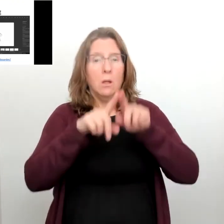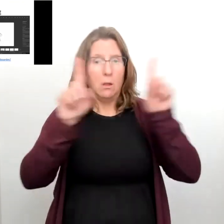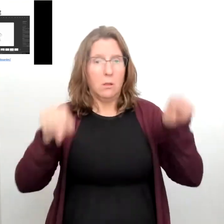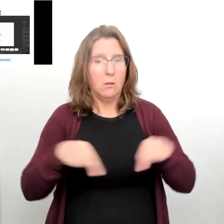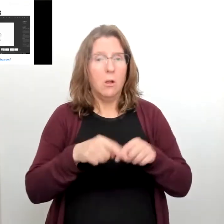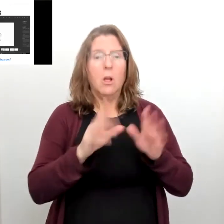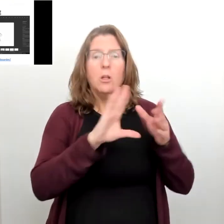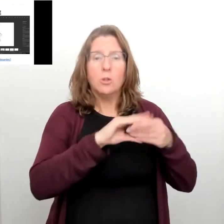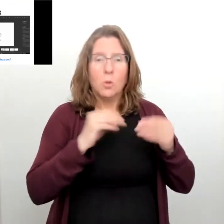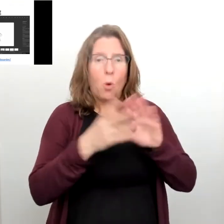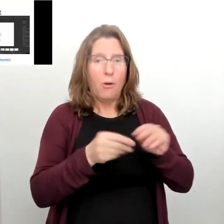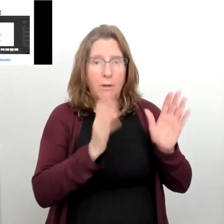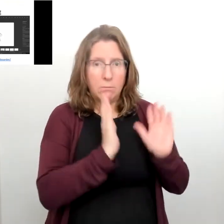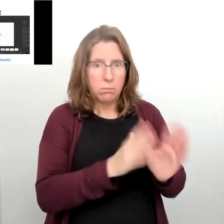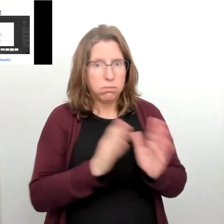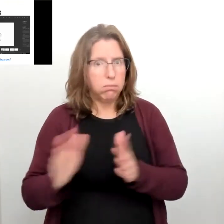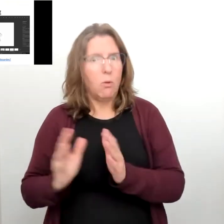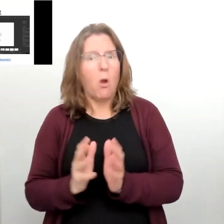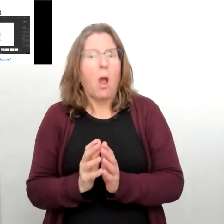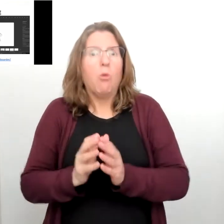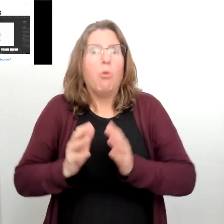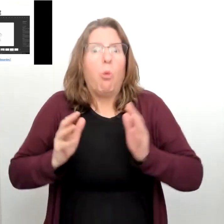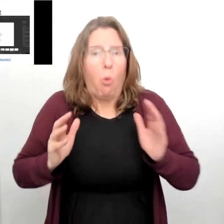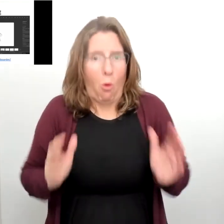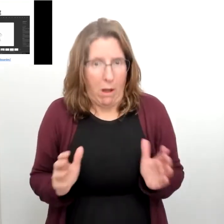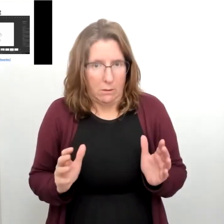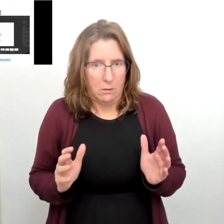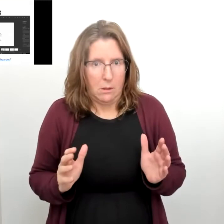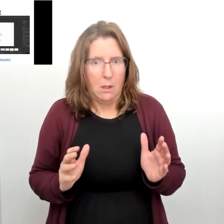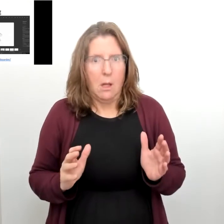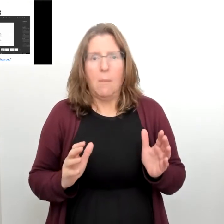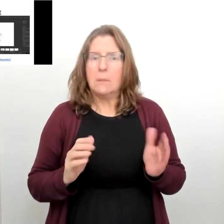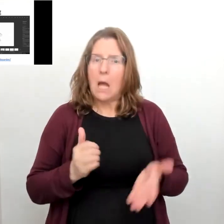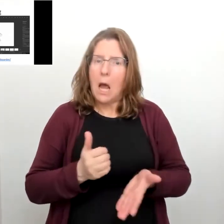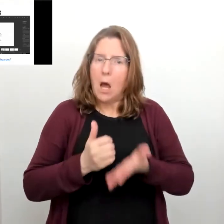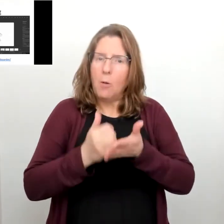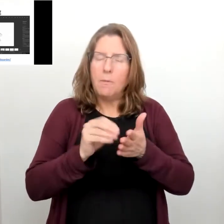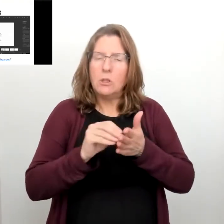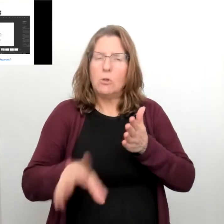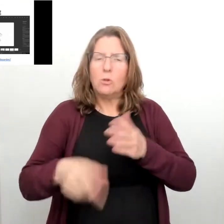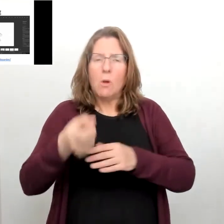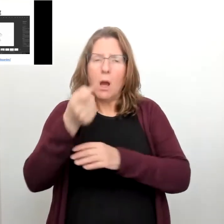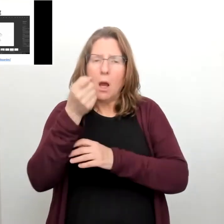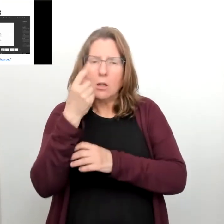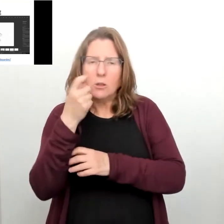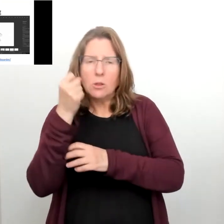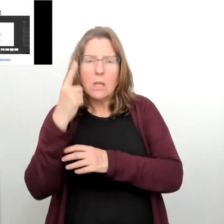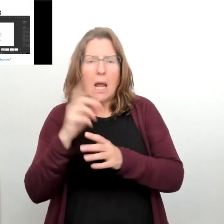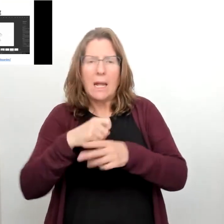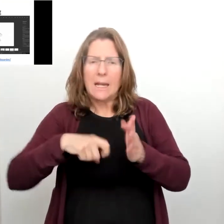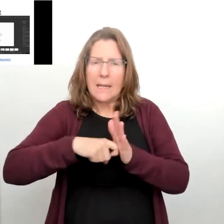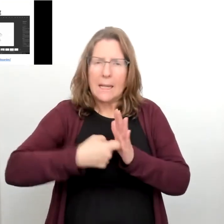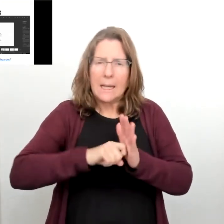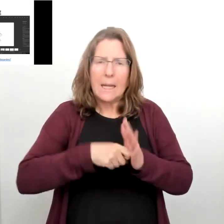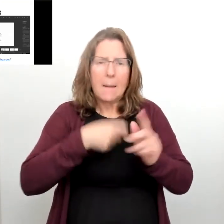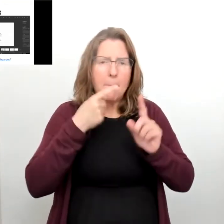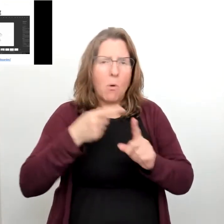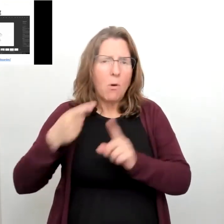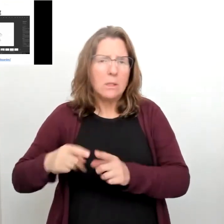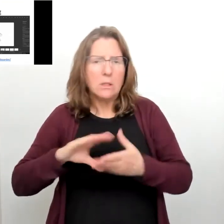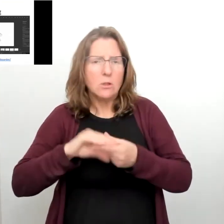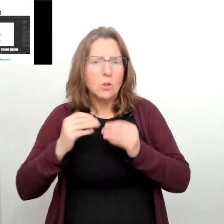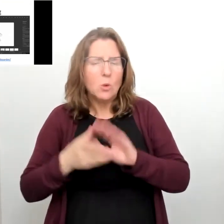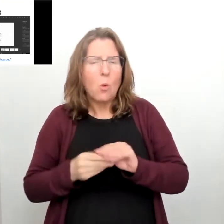I use storyboarding A LOT! It helps students identify key points in the story.